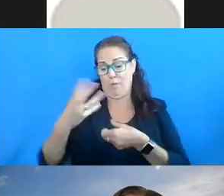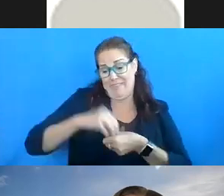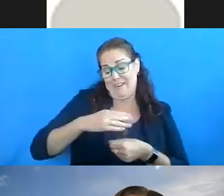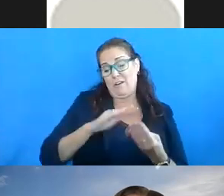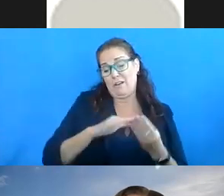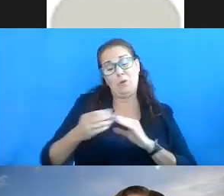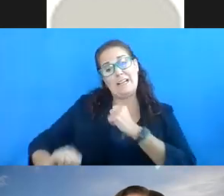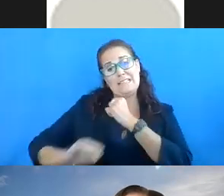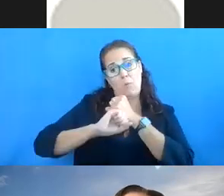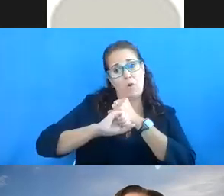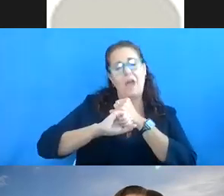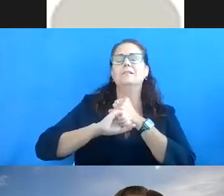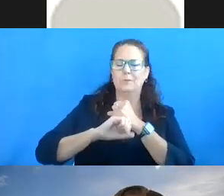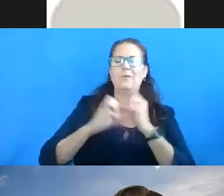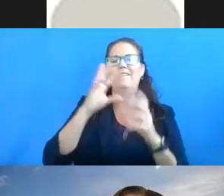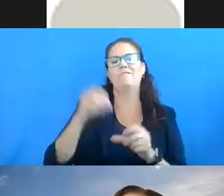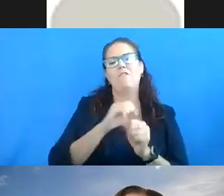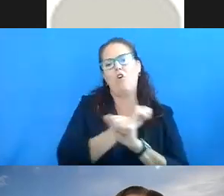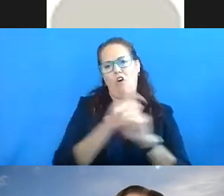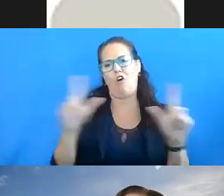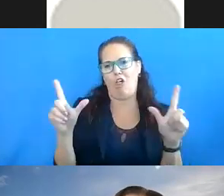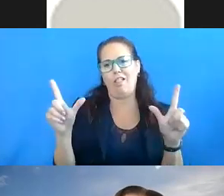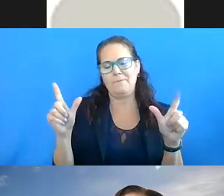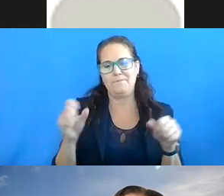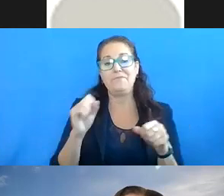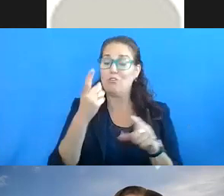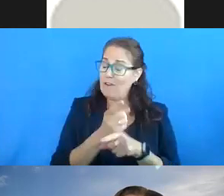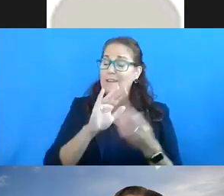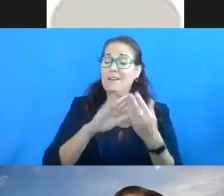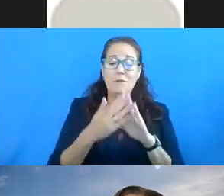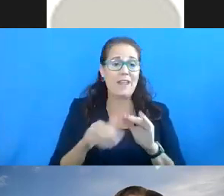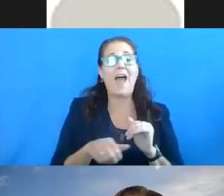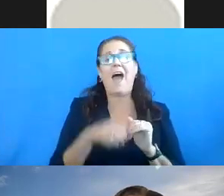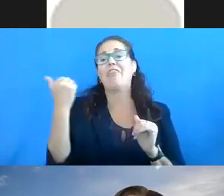so we wanted to involve all of them. So, yes, community, other environmental organizations.